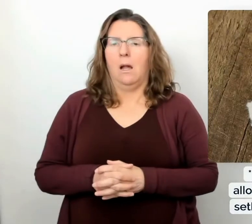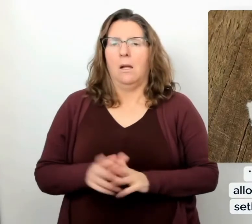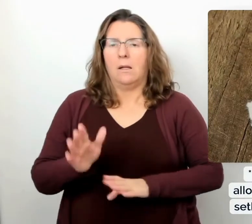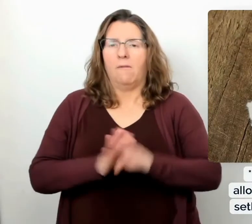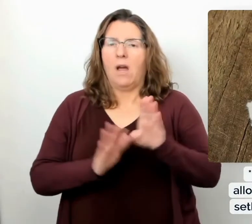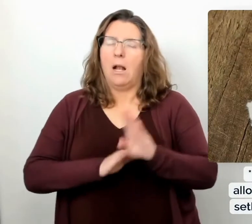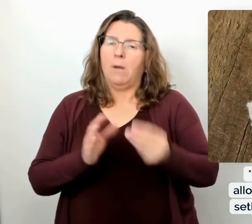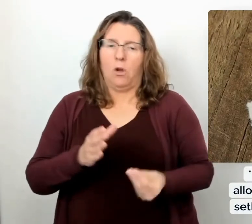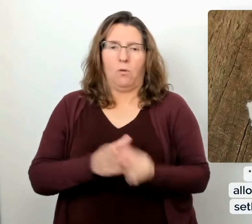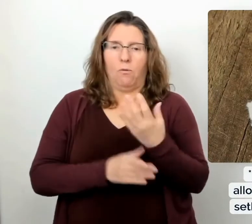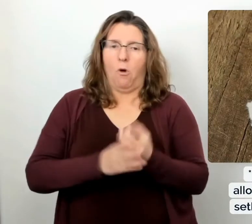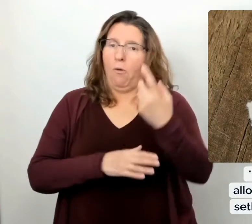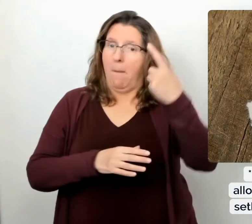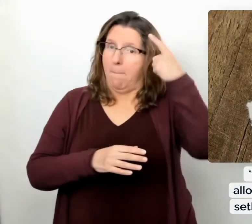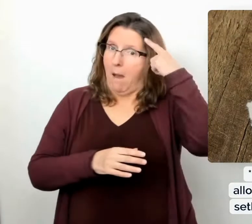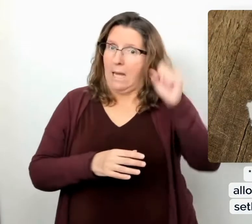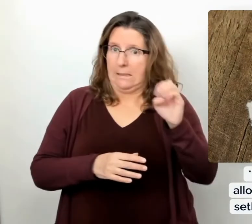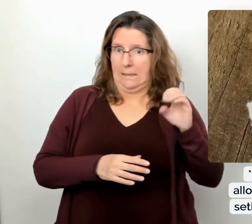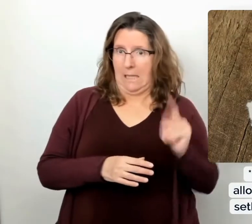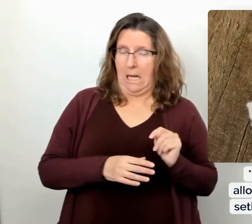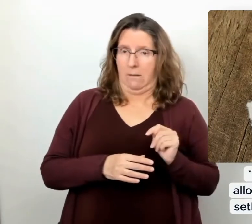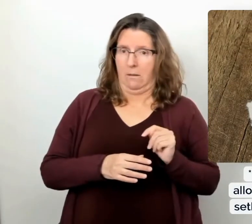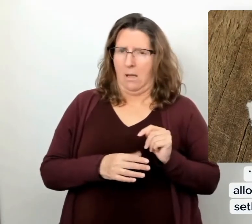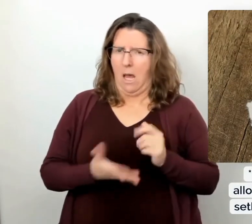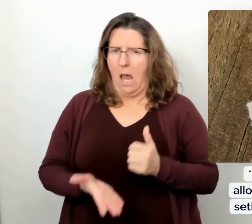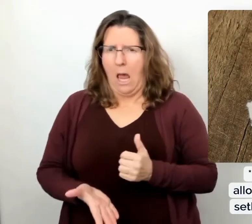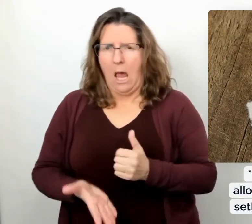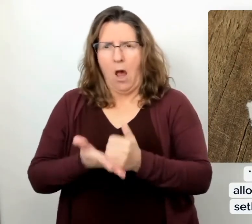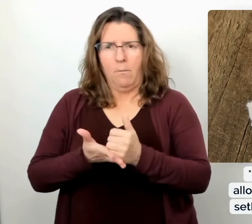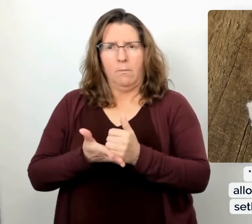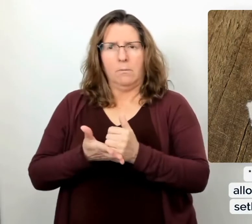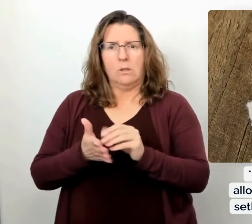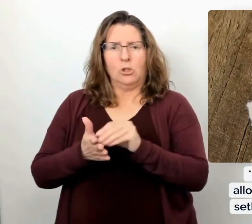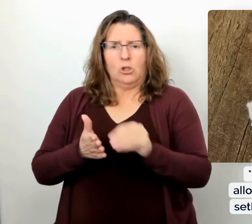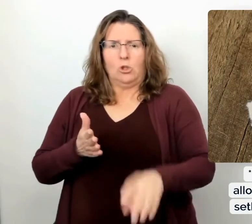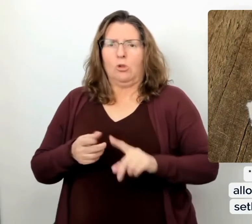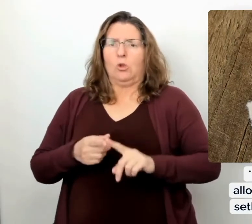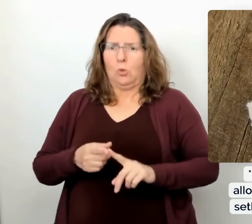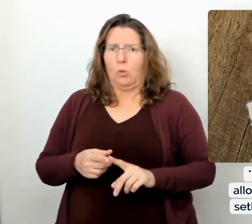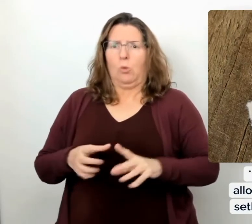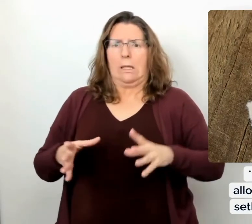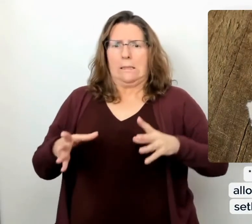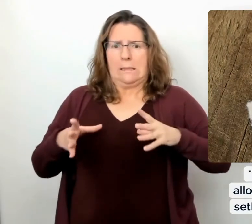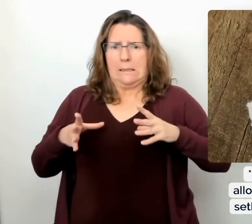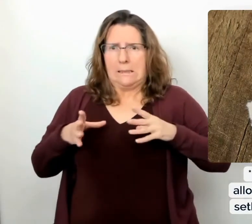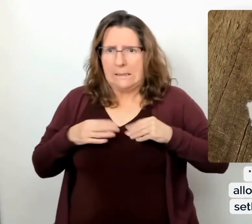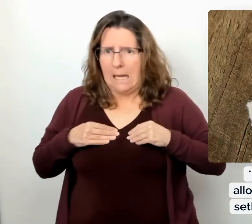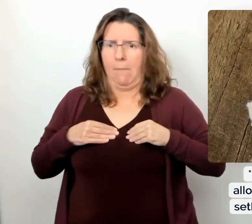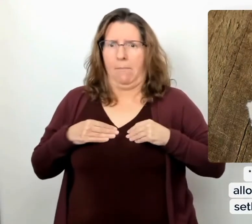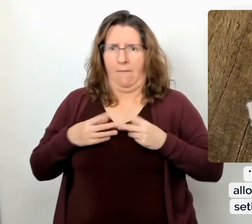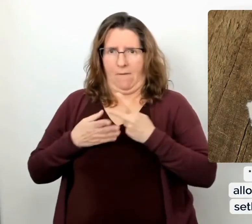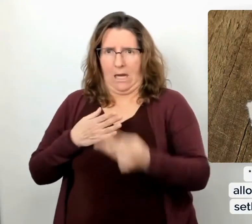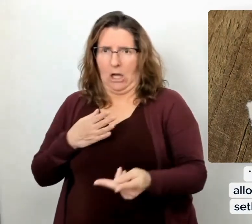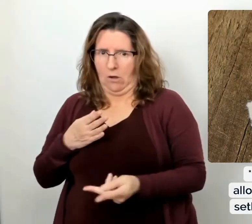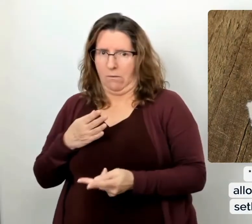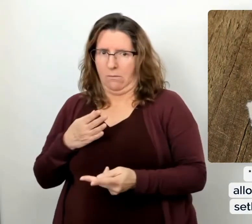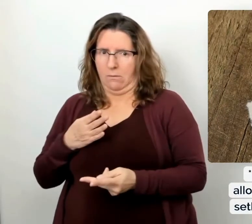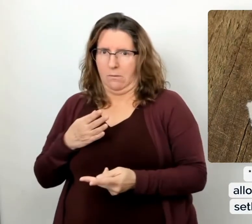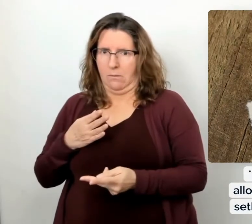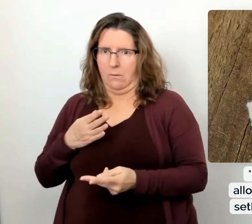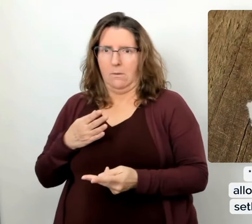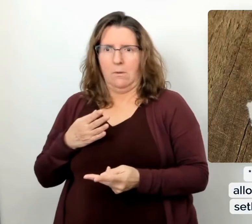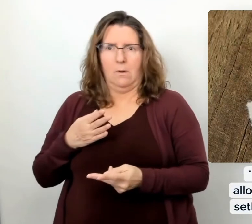Adopting a growth mindset allows the student to accept "failure."